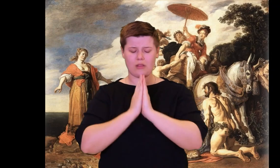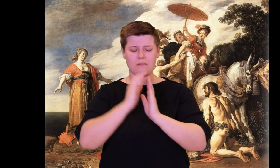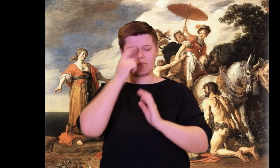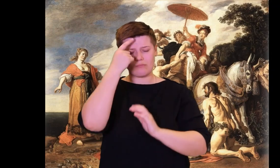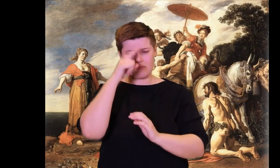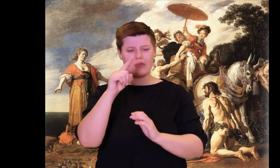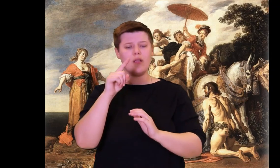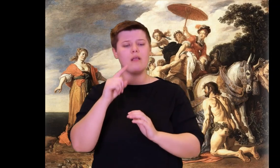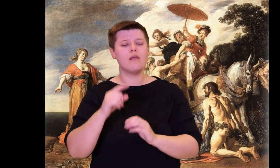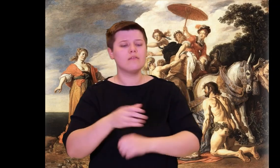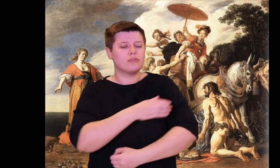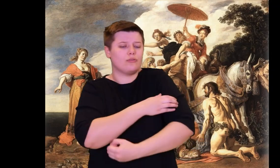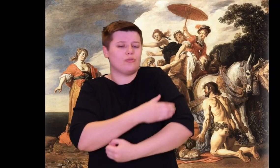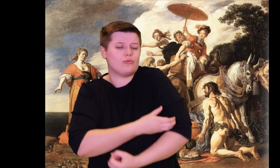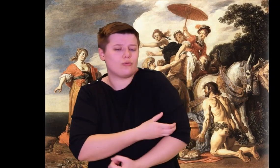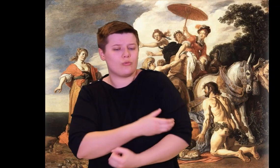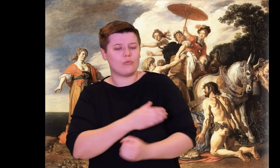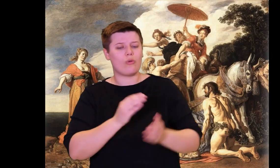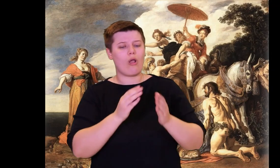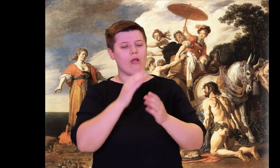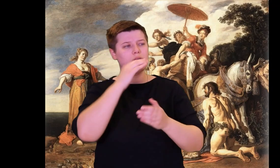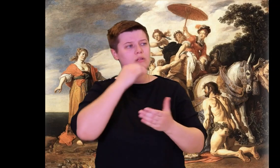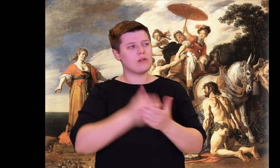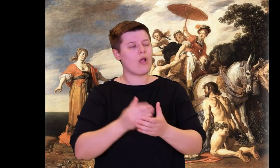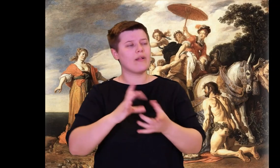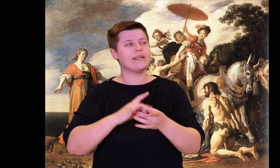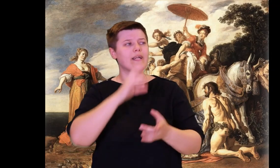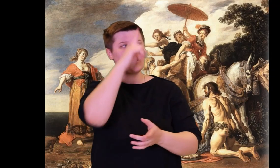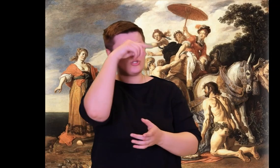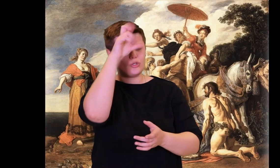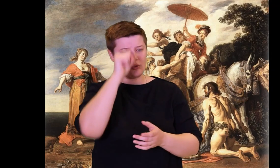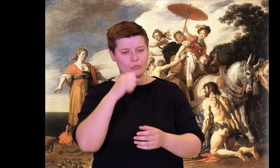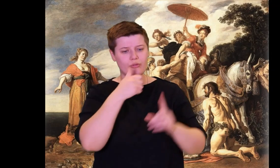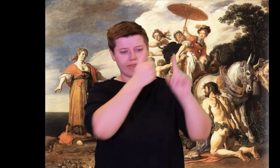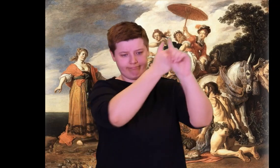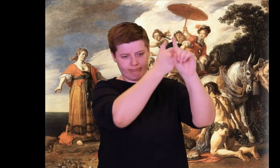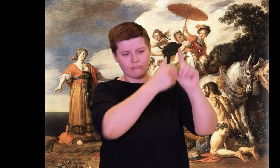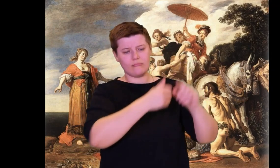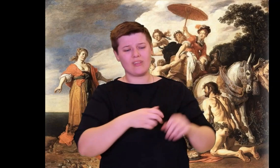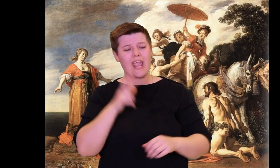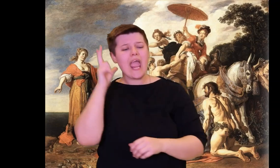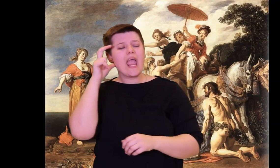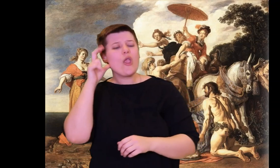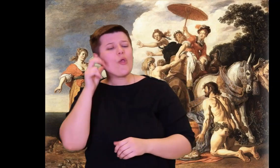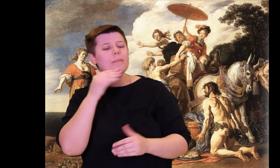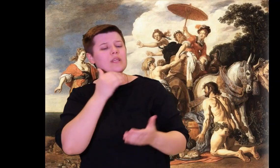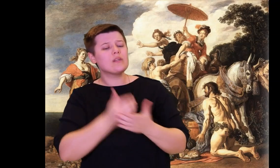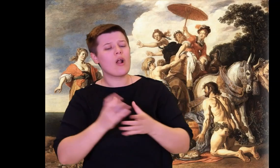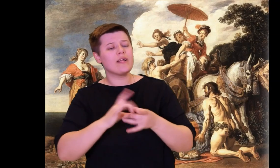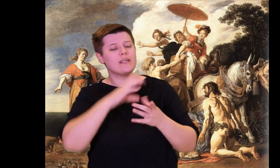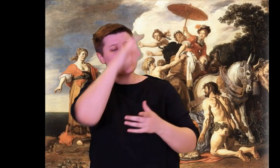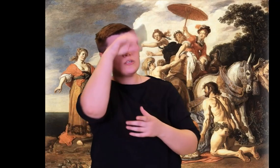My father has a throne right next to hers; he sits and sips his wine, just like a god.